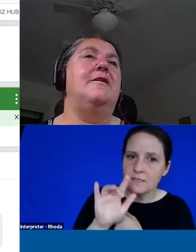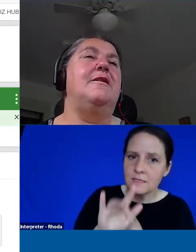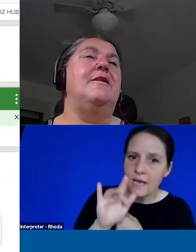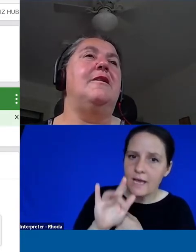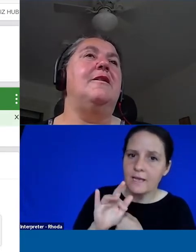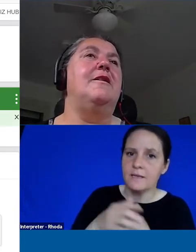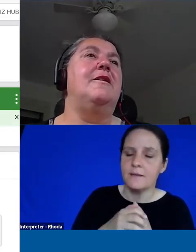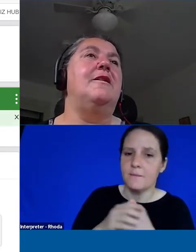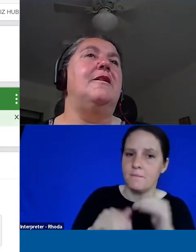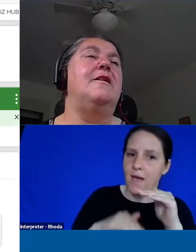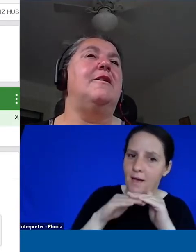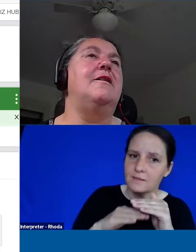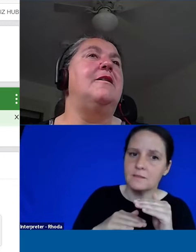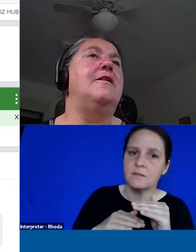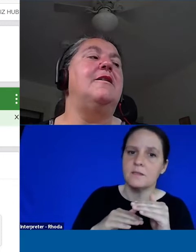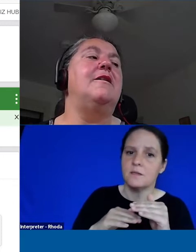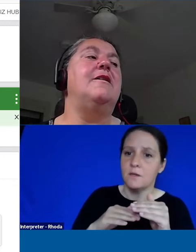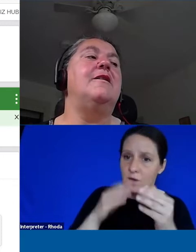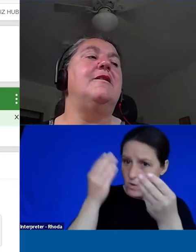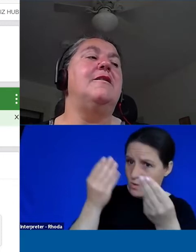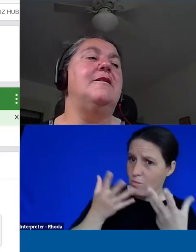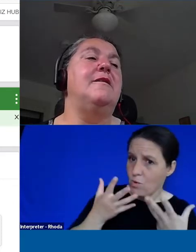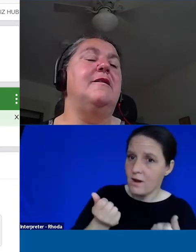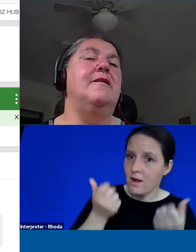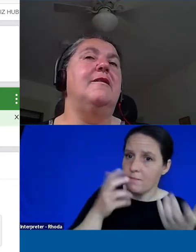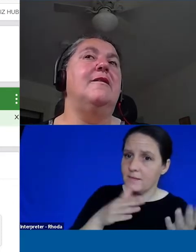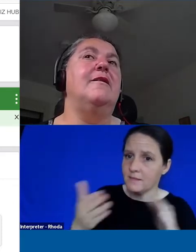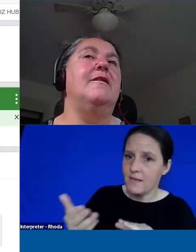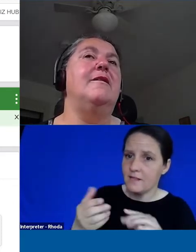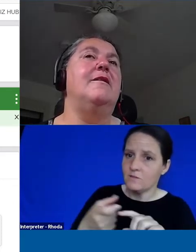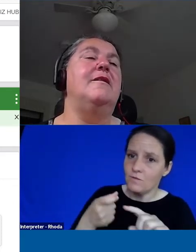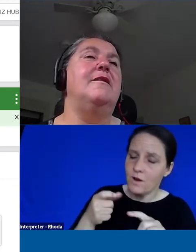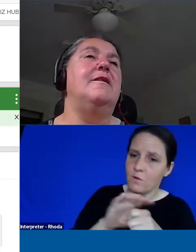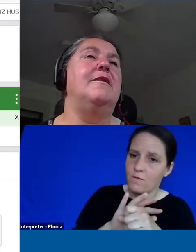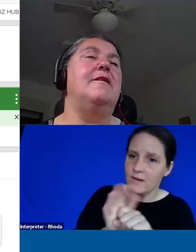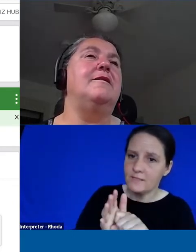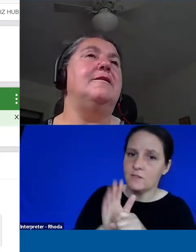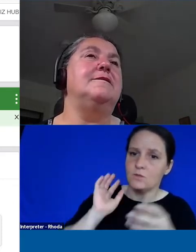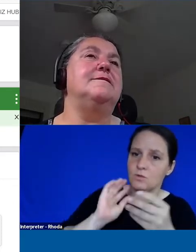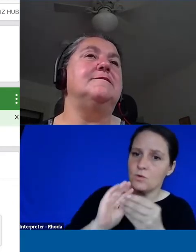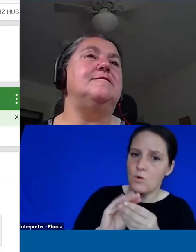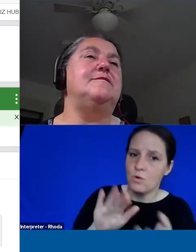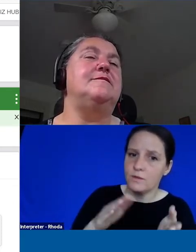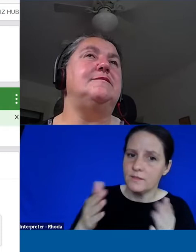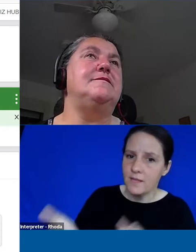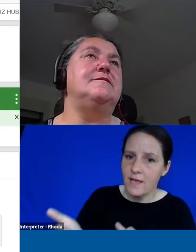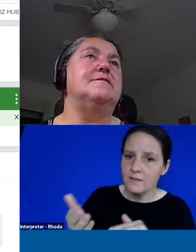Recorded deaths are the number of deaths officially recorded as due to COVID 19, total deaths are the estimated number of deaths attributable to COVID 19,